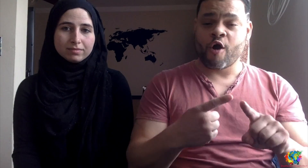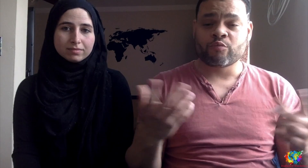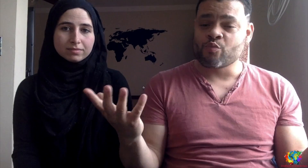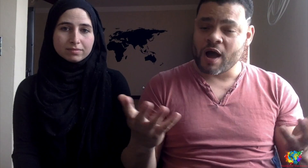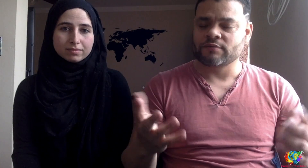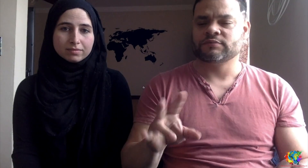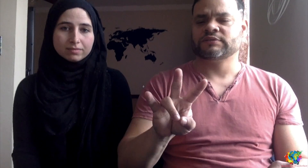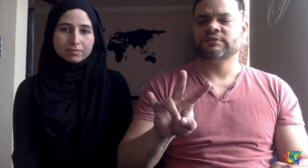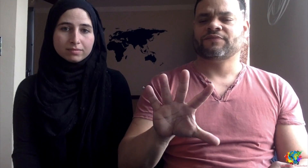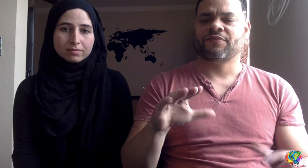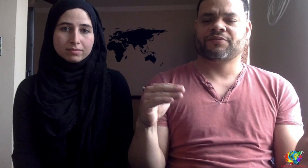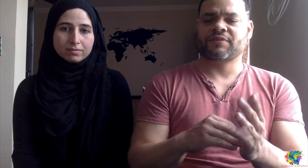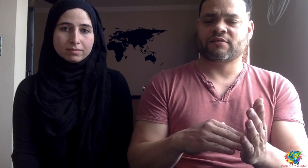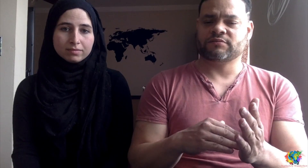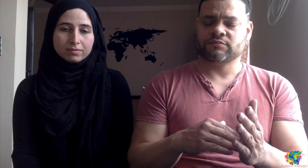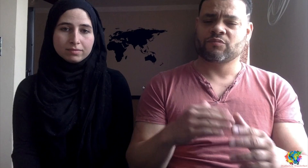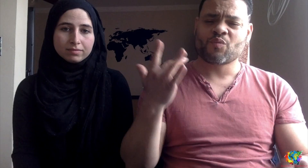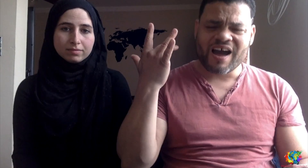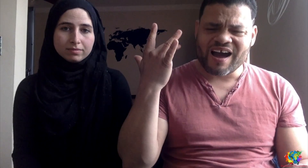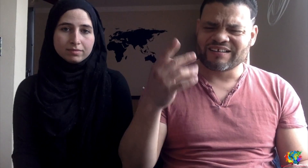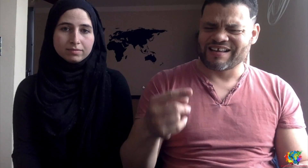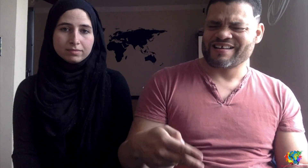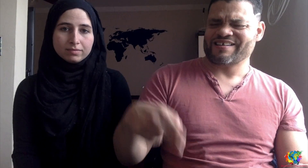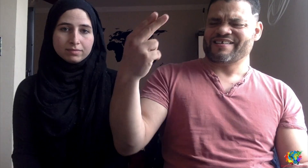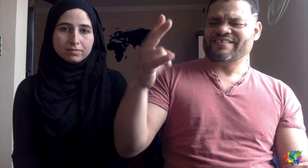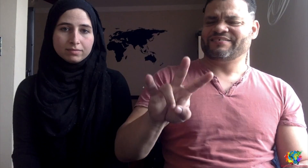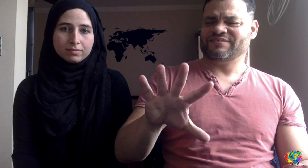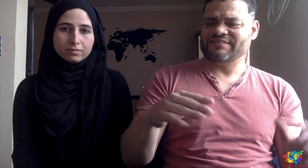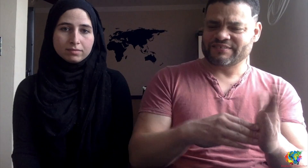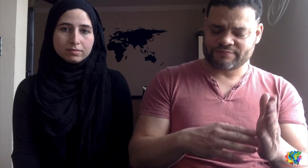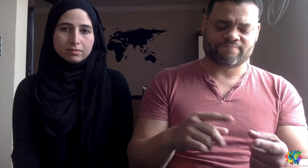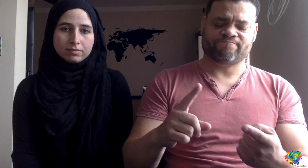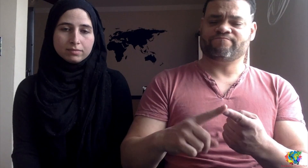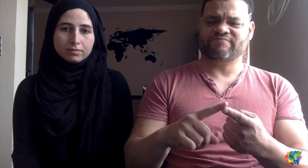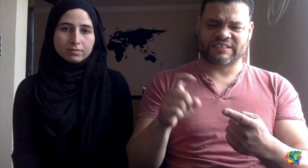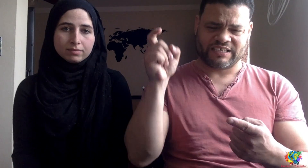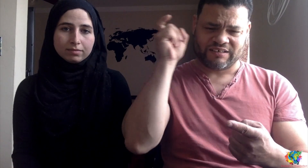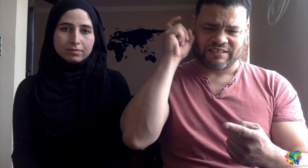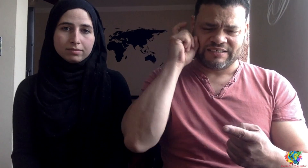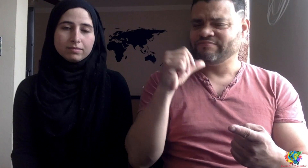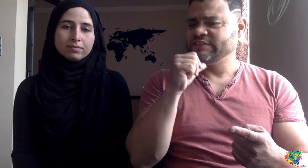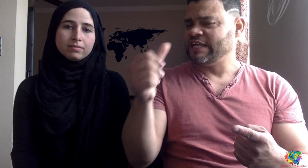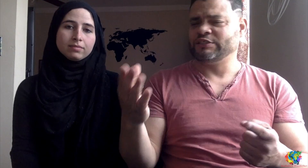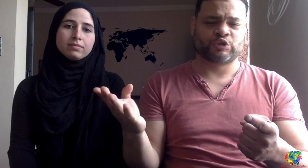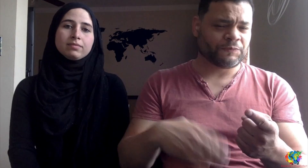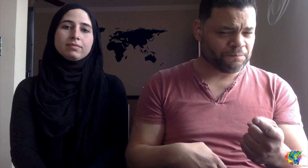Gregory: Our goal is to raise $75,000. Why high price? Gregory: First of all, hearing aids are not cheap